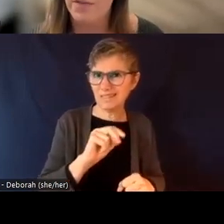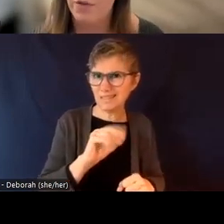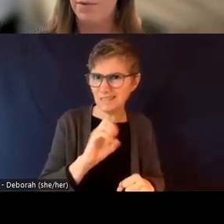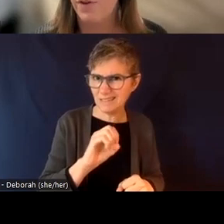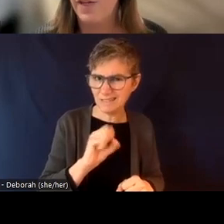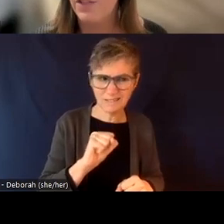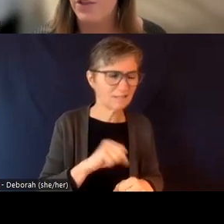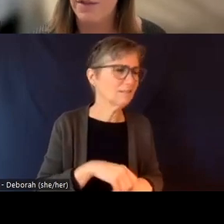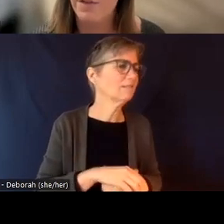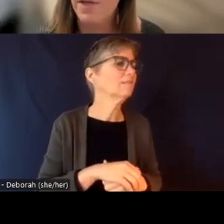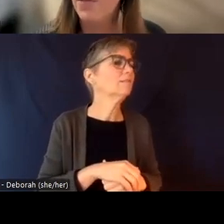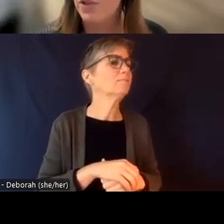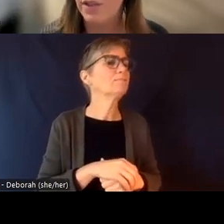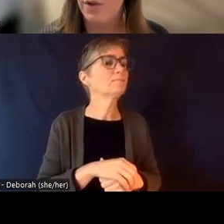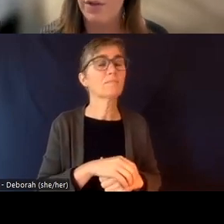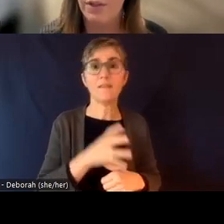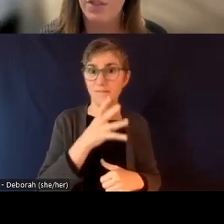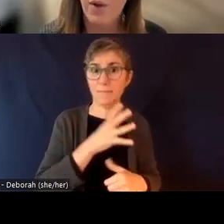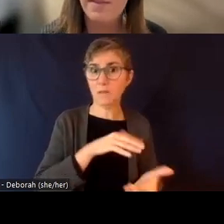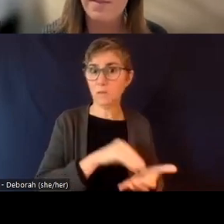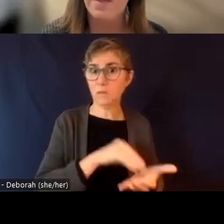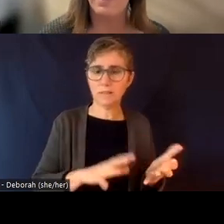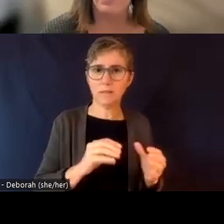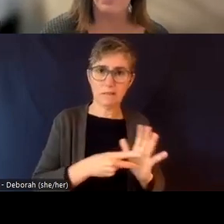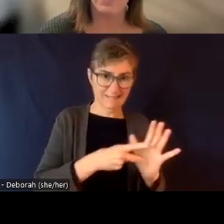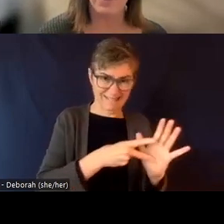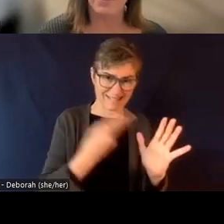for example, findings show that female students are nearly twice as likely to experience